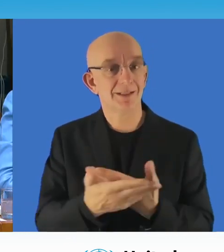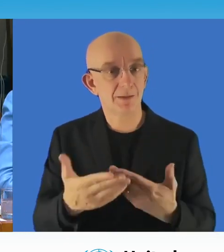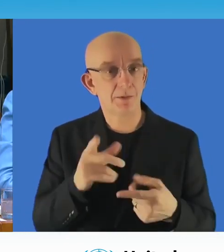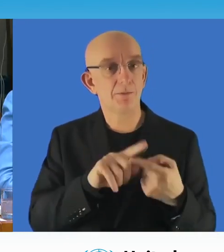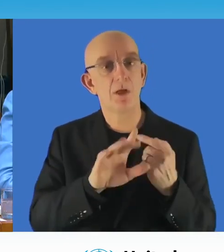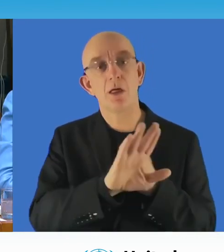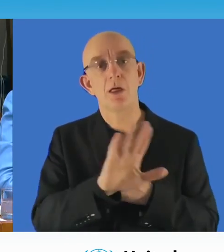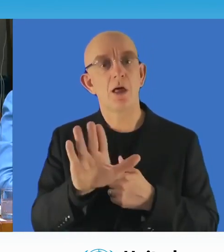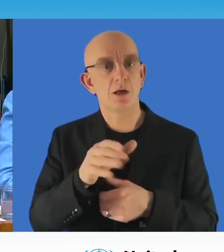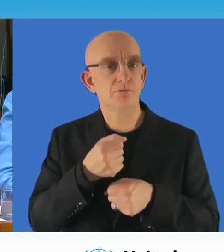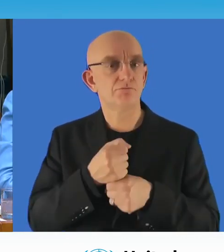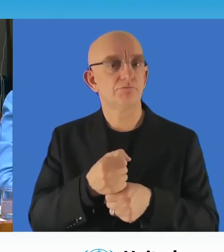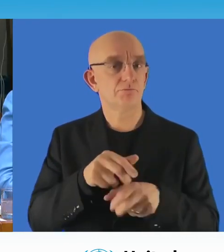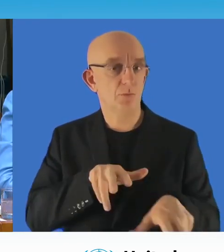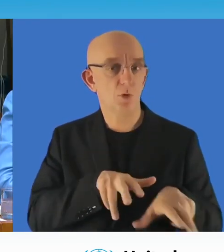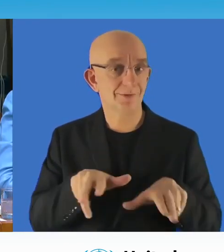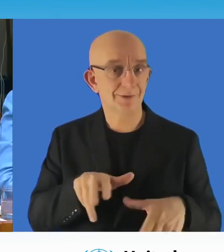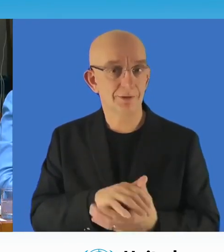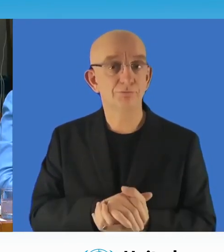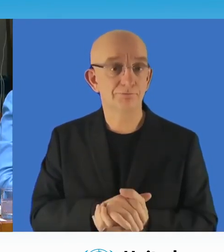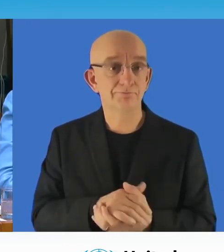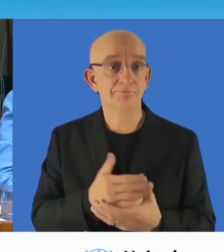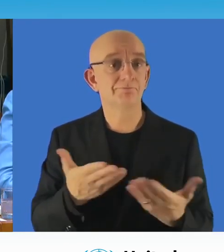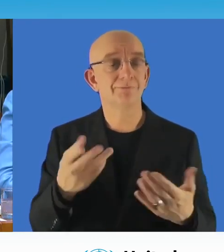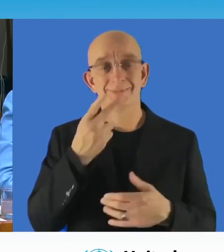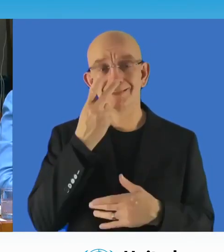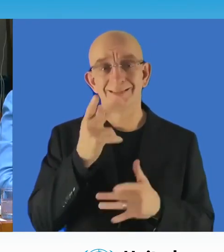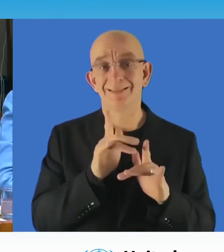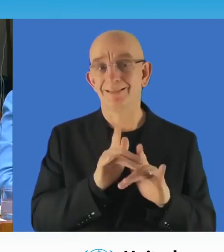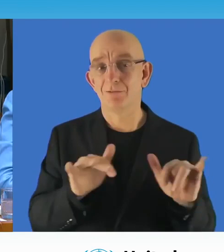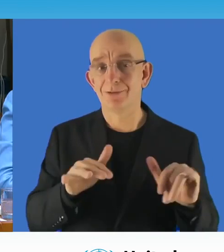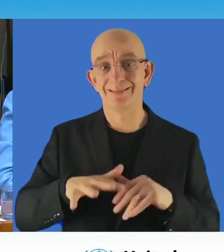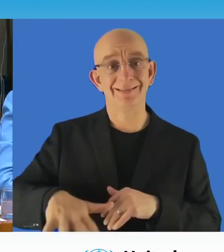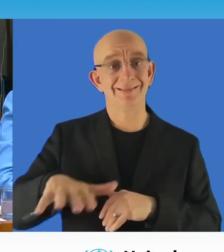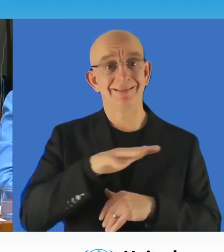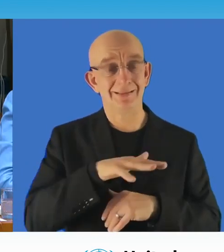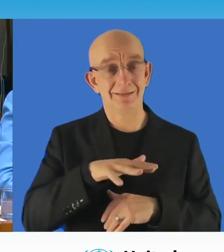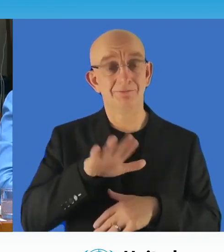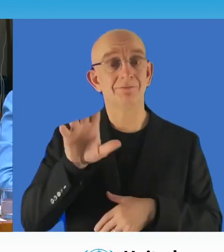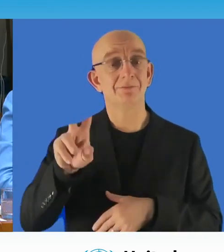example we work with local organizations of persons with disabilities to promote gender